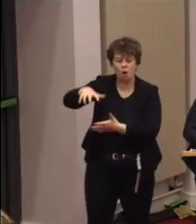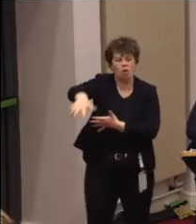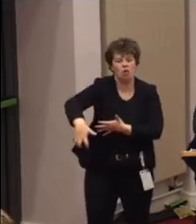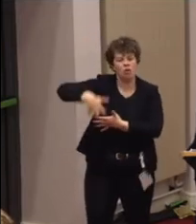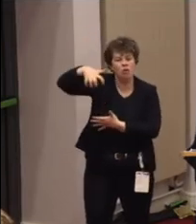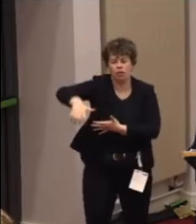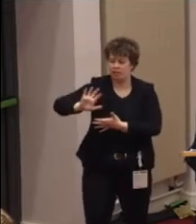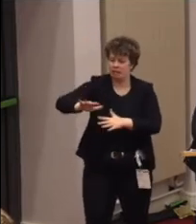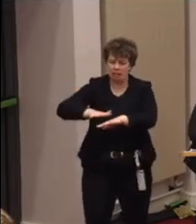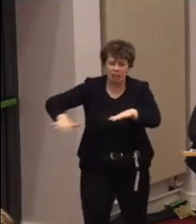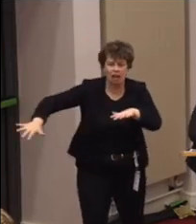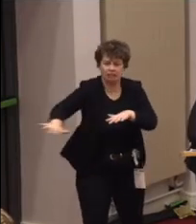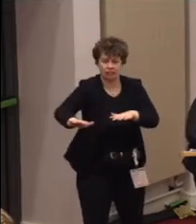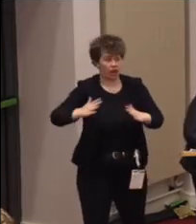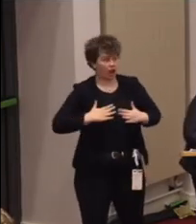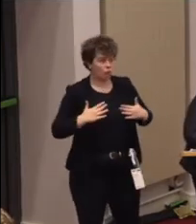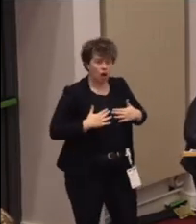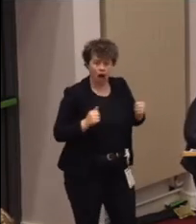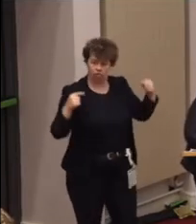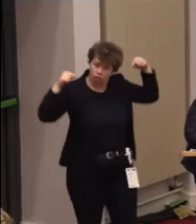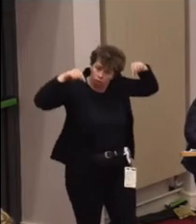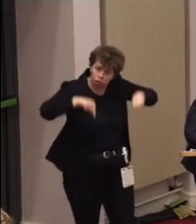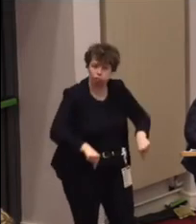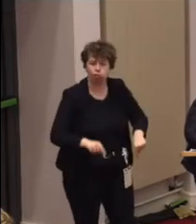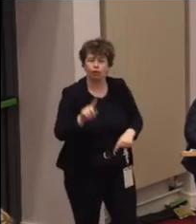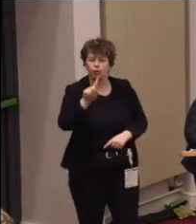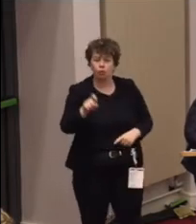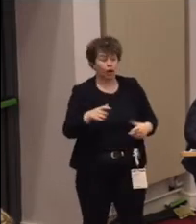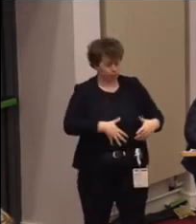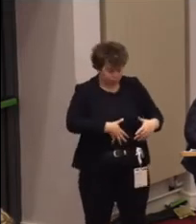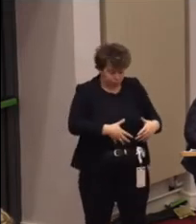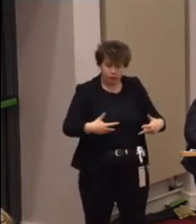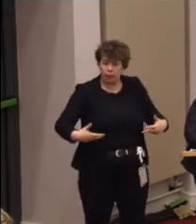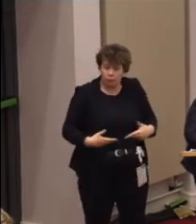elevated risks of health problem, including reproductive health problems. We have high